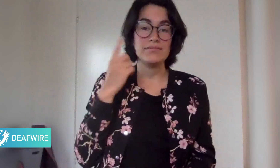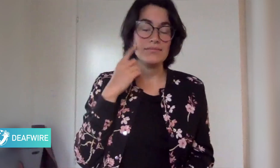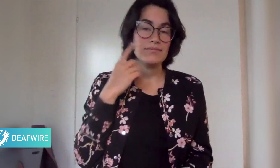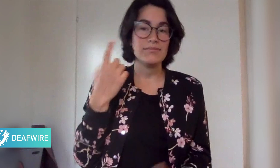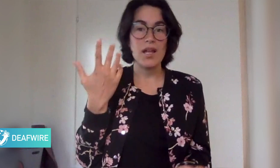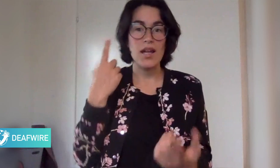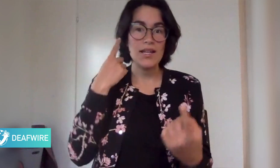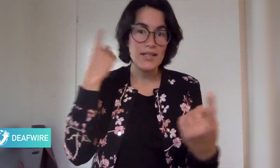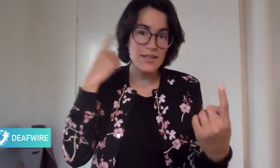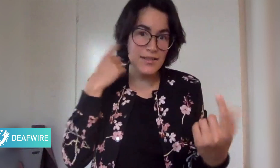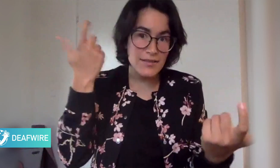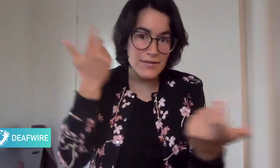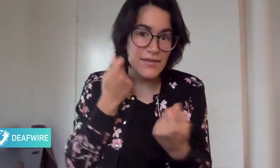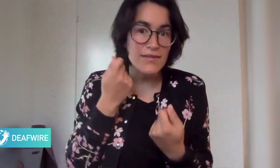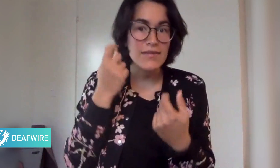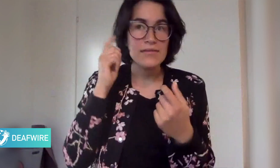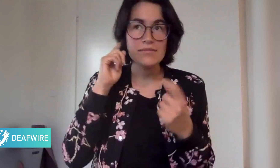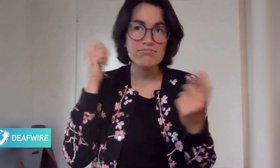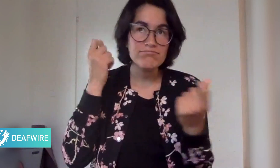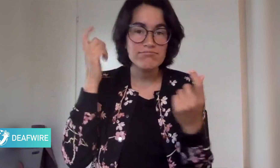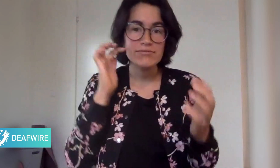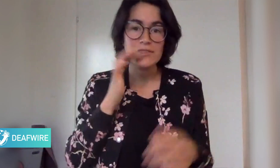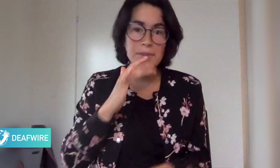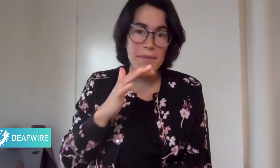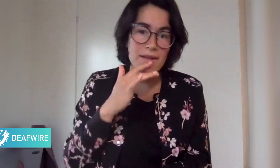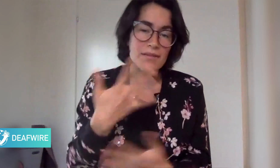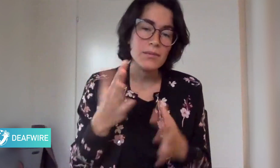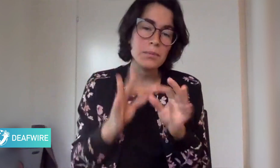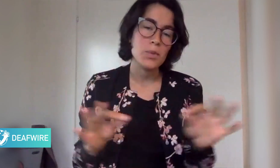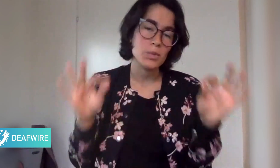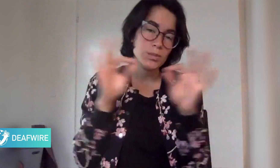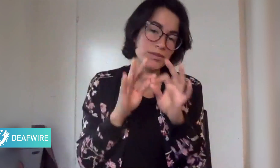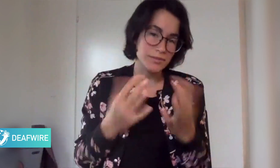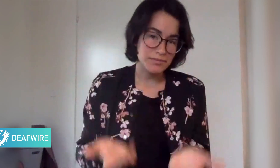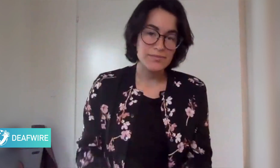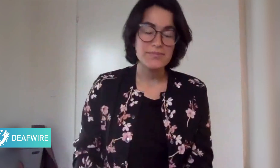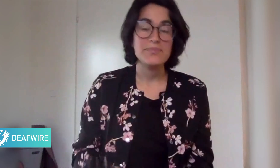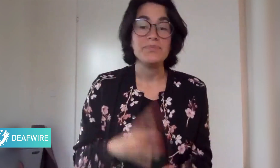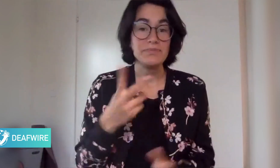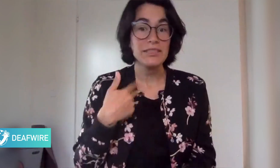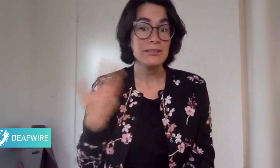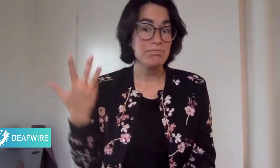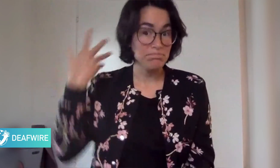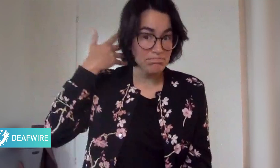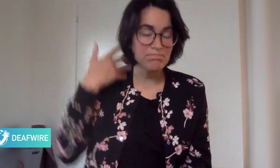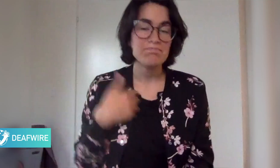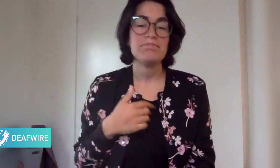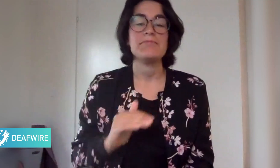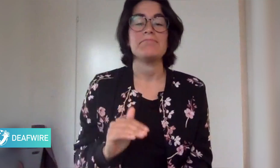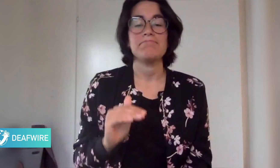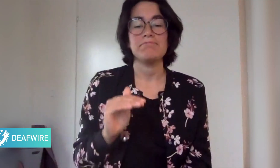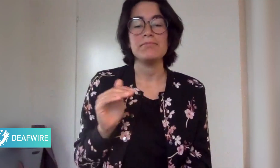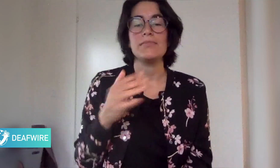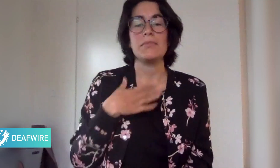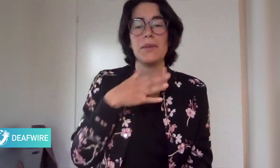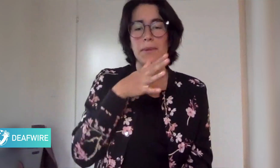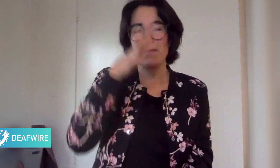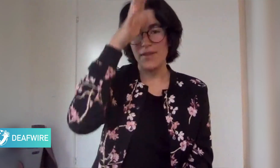My parents are hearing and they thought that being able to hear and speak was important.